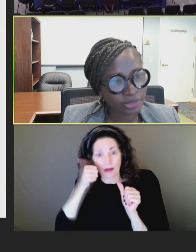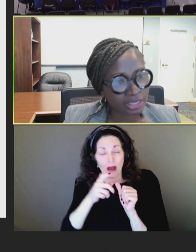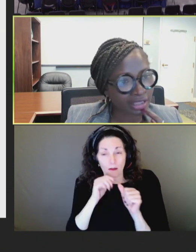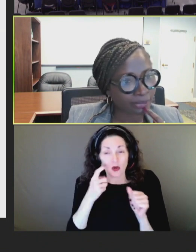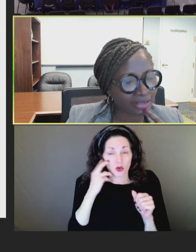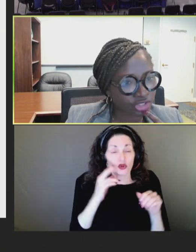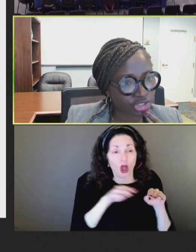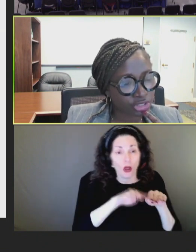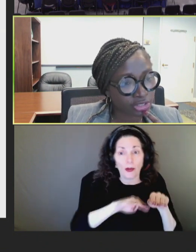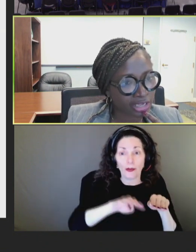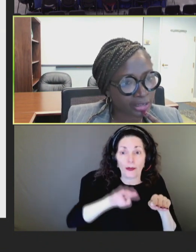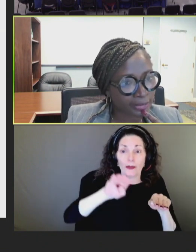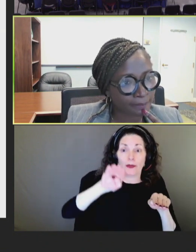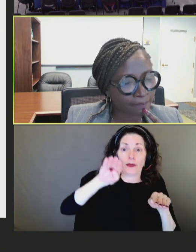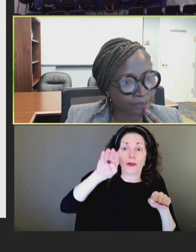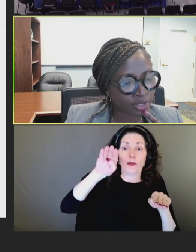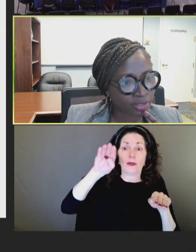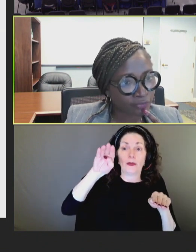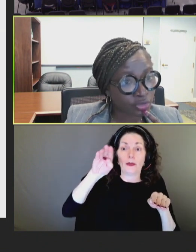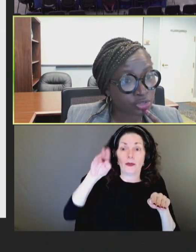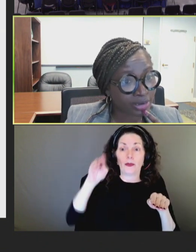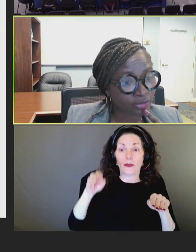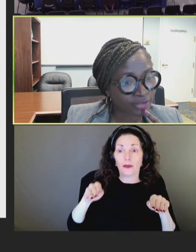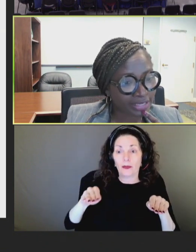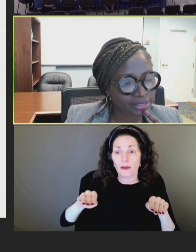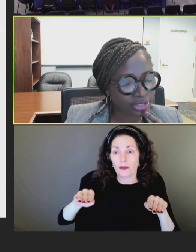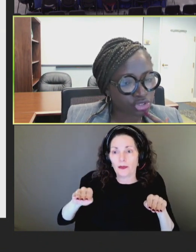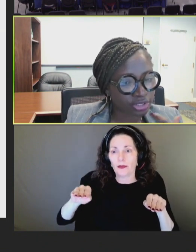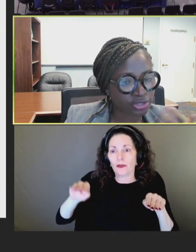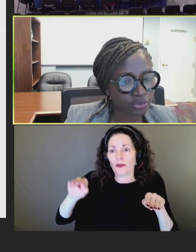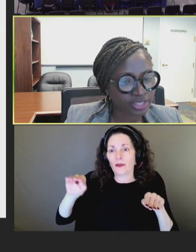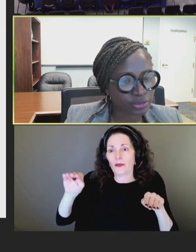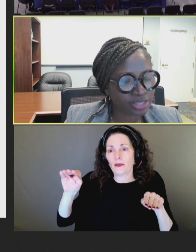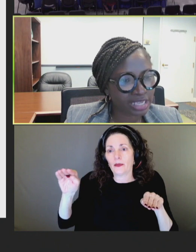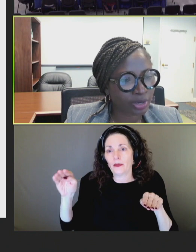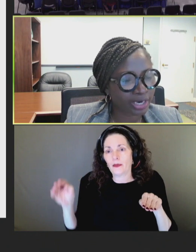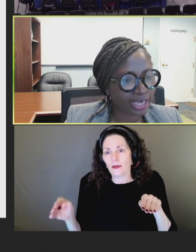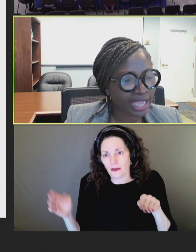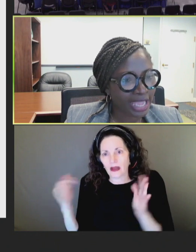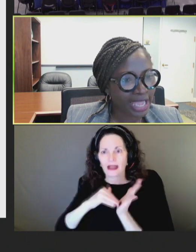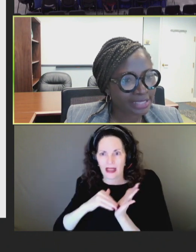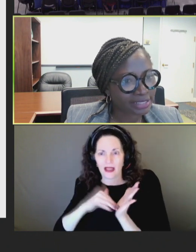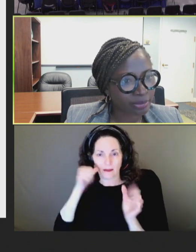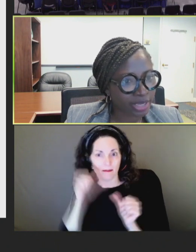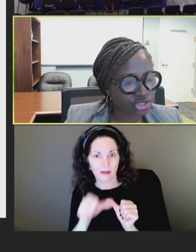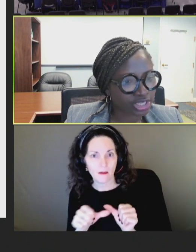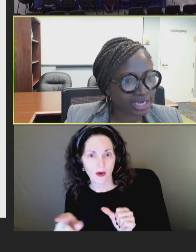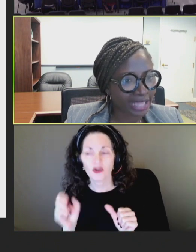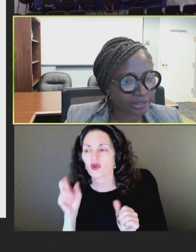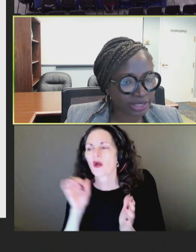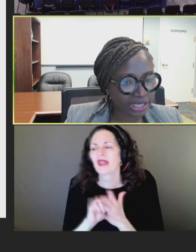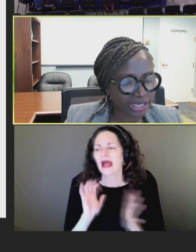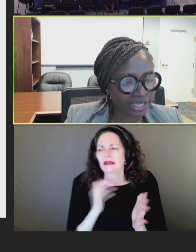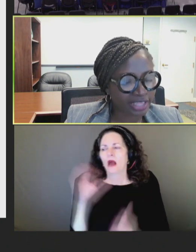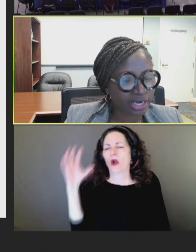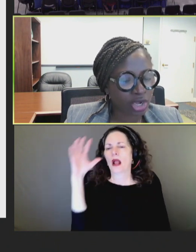peak after the first round of vaccination. So, this was our estimation at the beginning that,